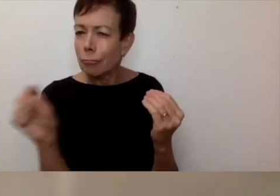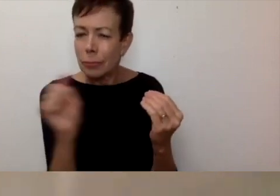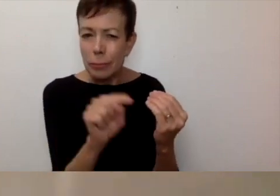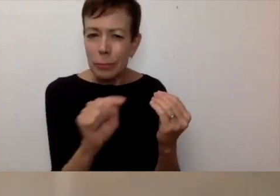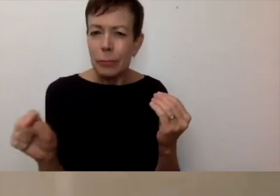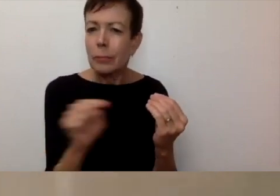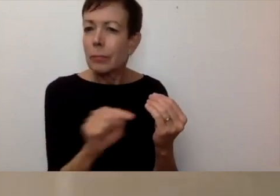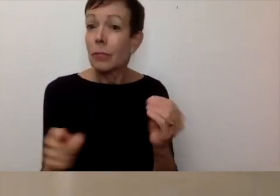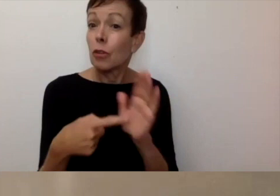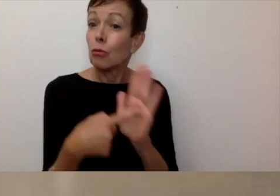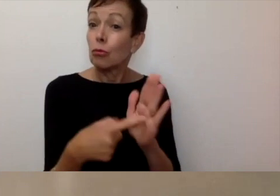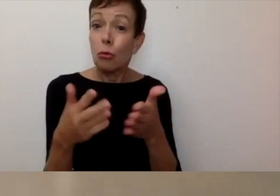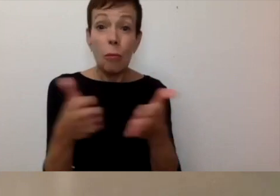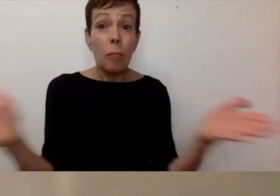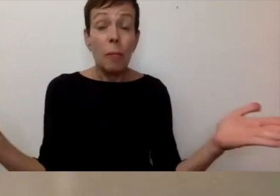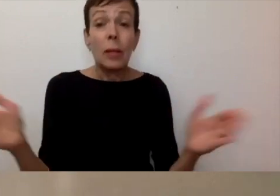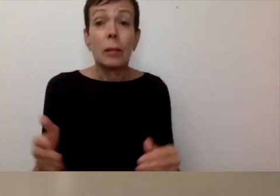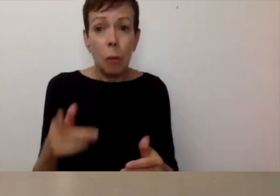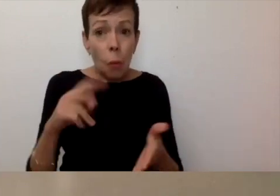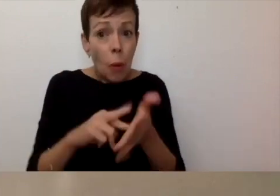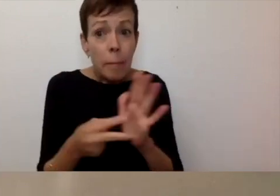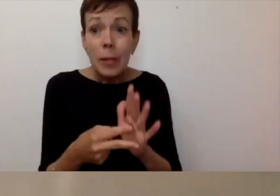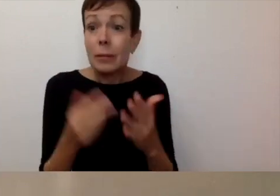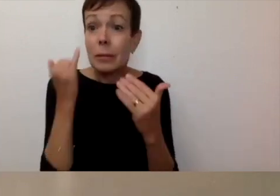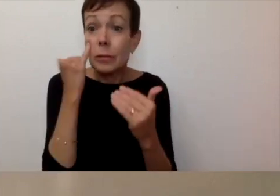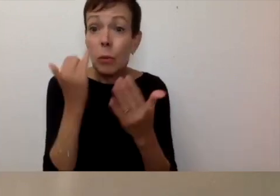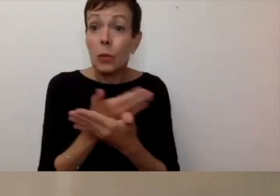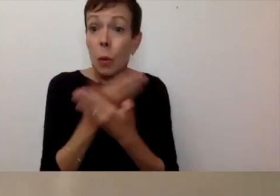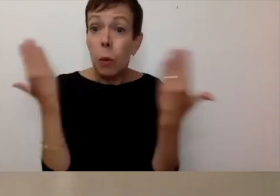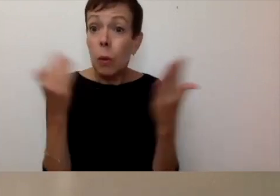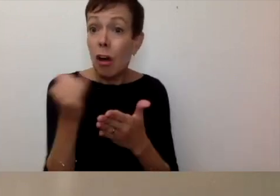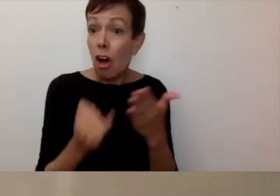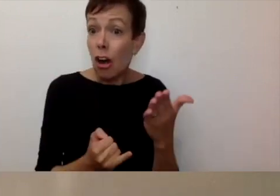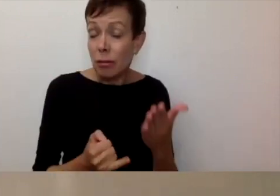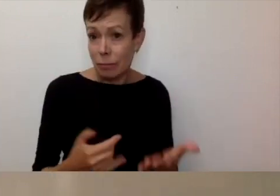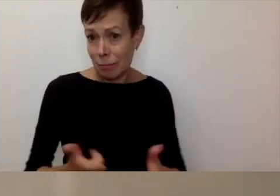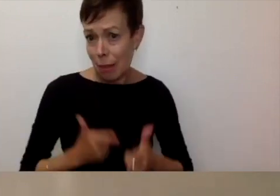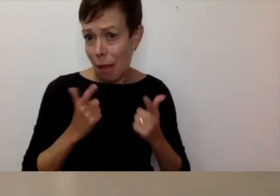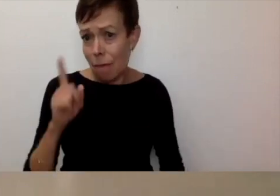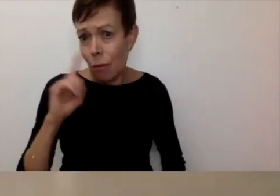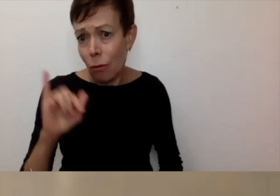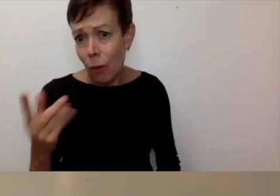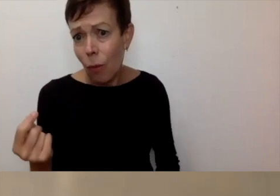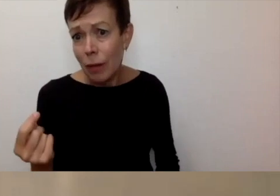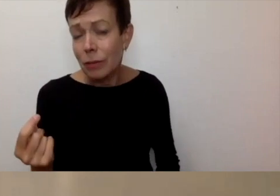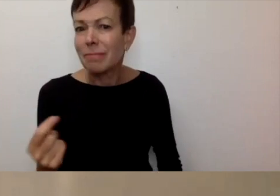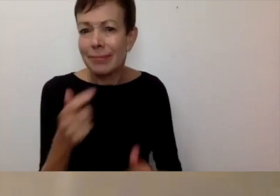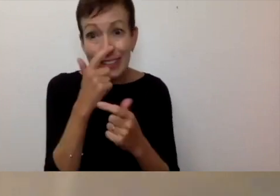arts would look like so that is a very interesting campaign that you can visit on the website uh the website is bilingual this